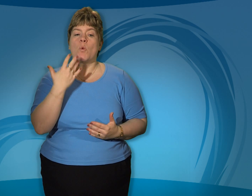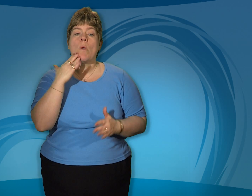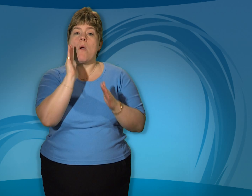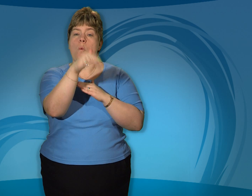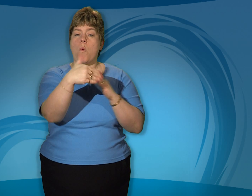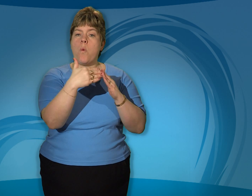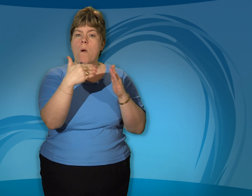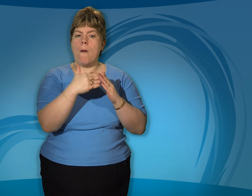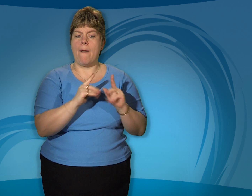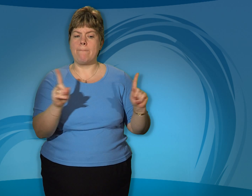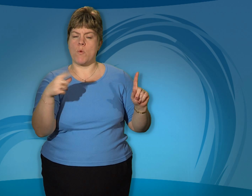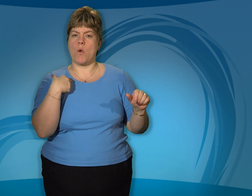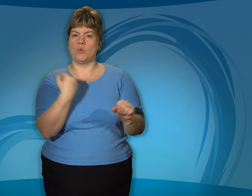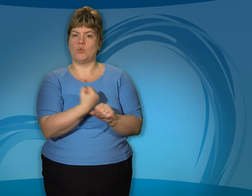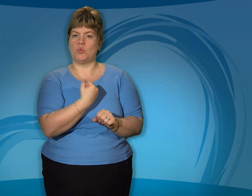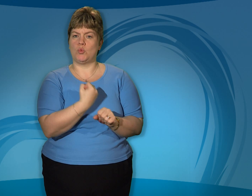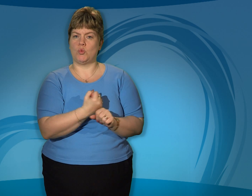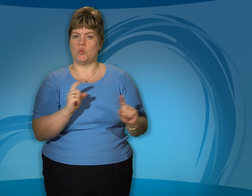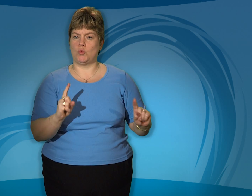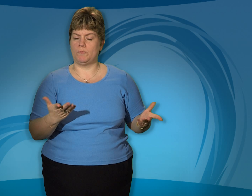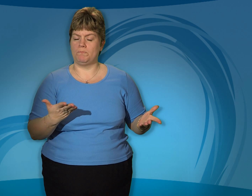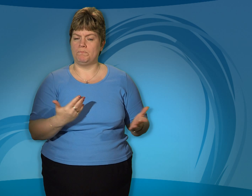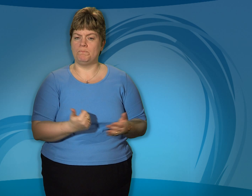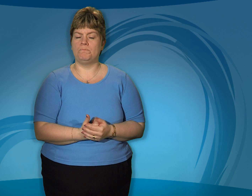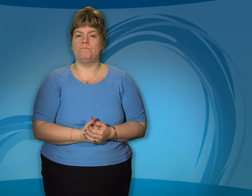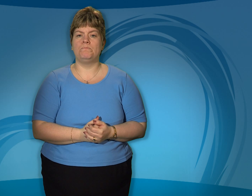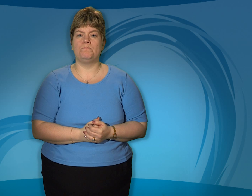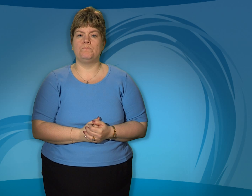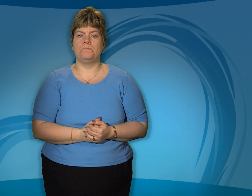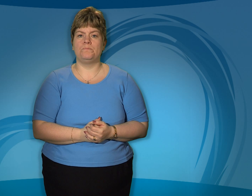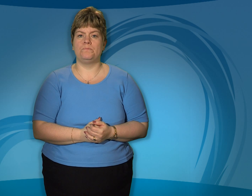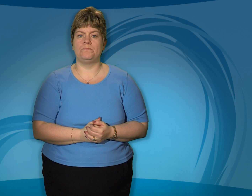Discharge information and at home advice